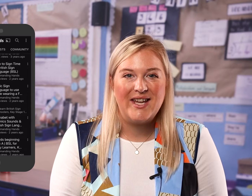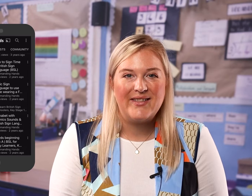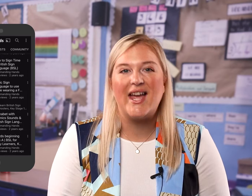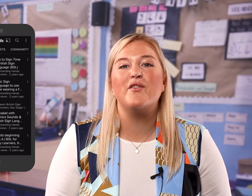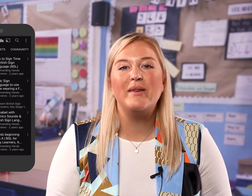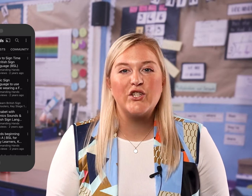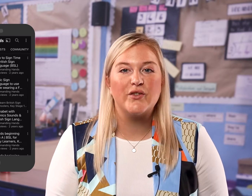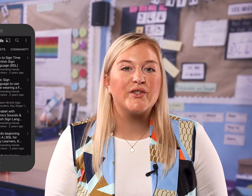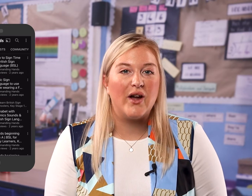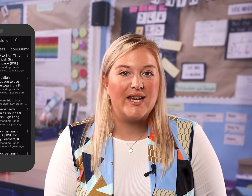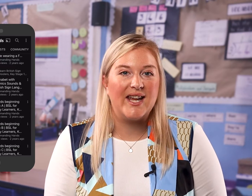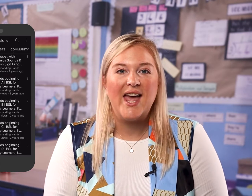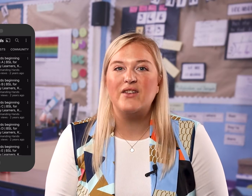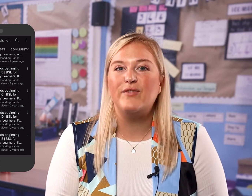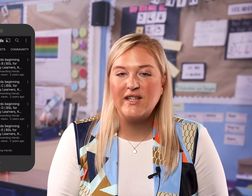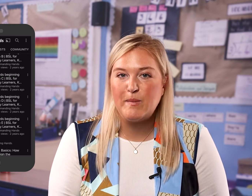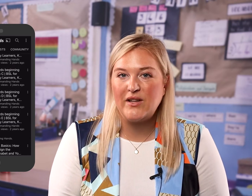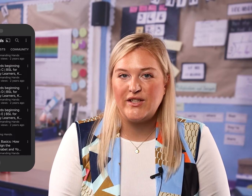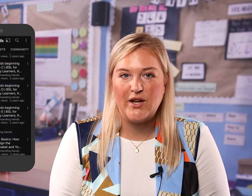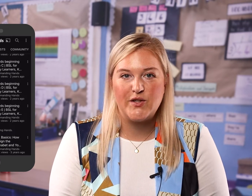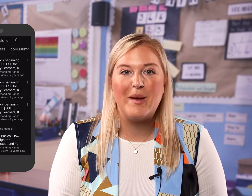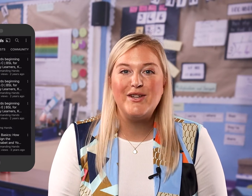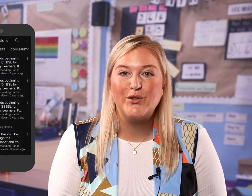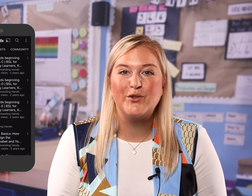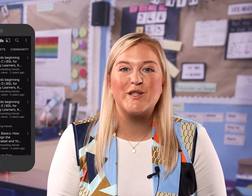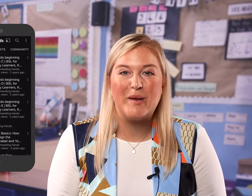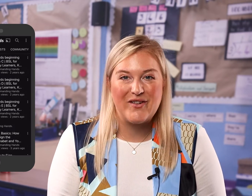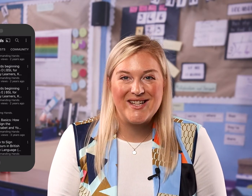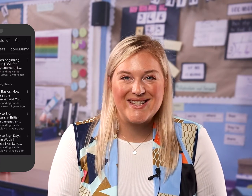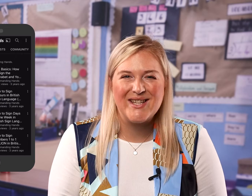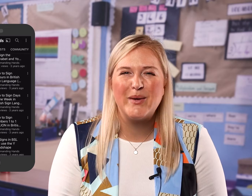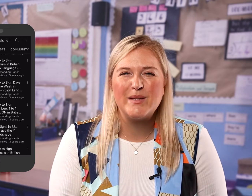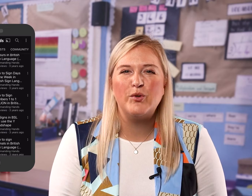They have a mixture of signing and fingerspelling videos depending on your experience as well as